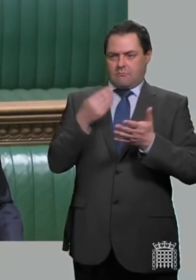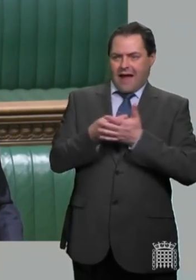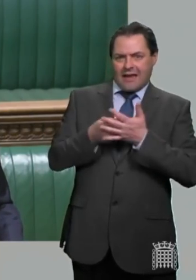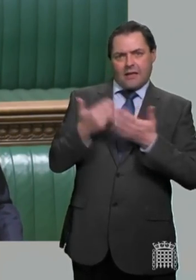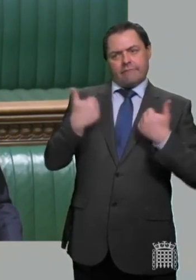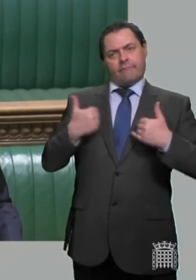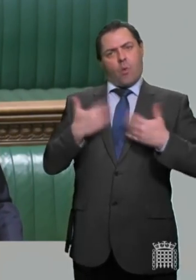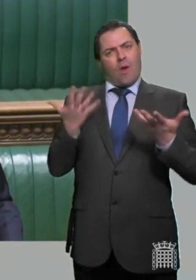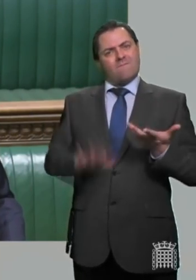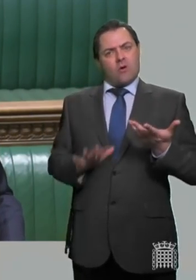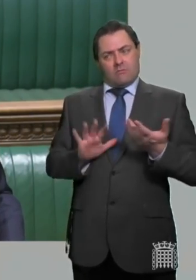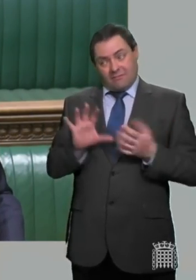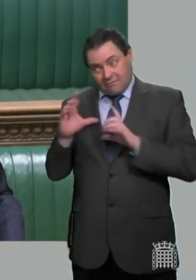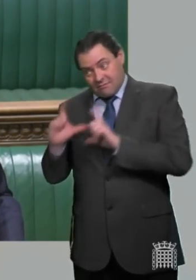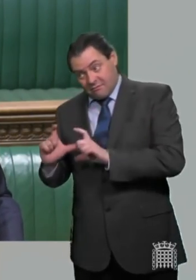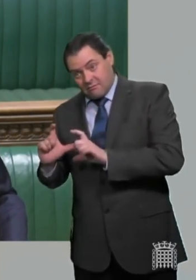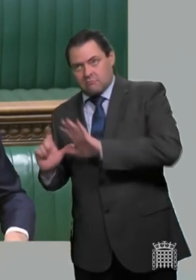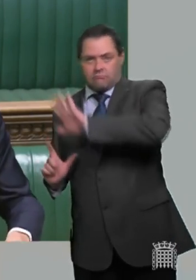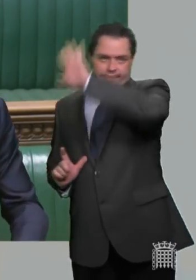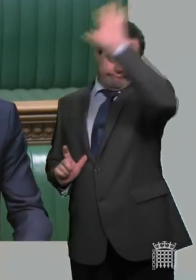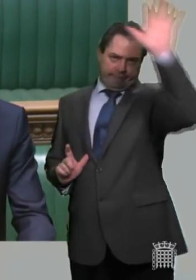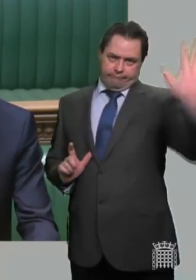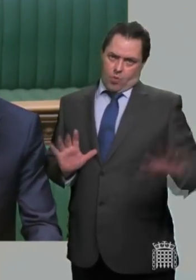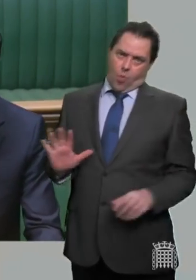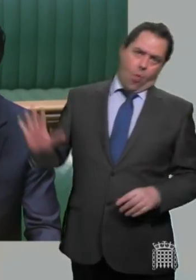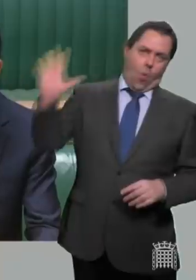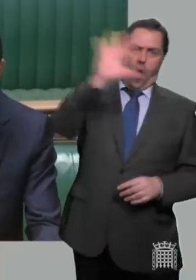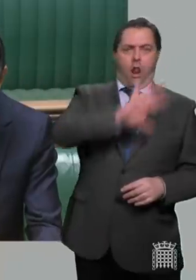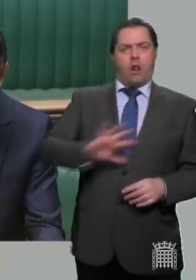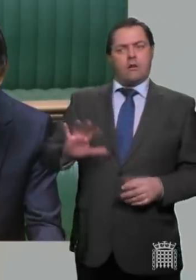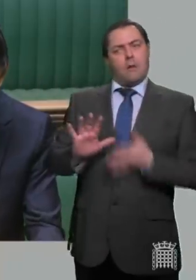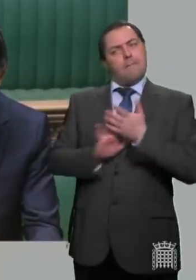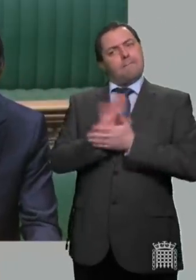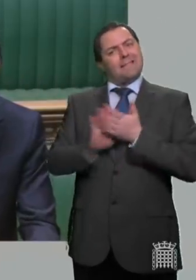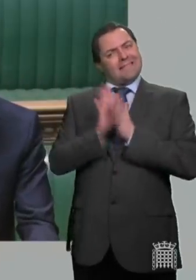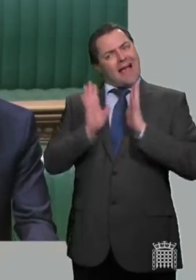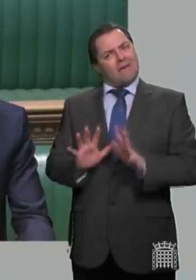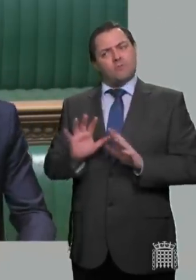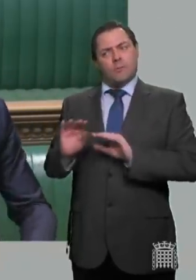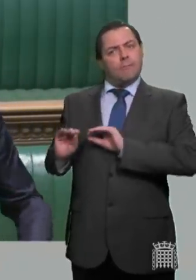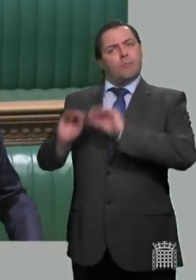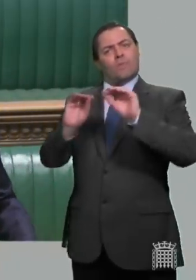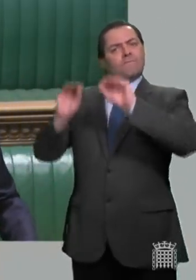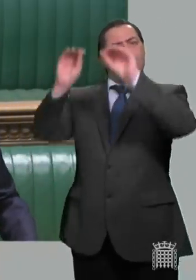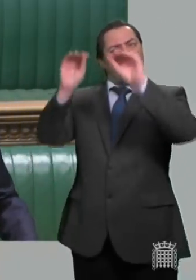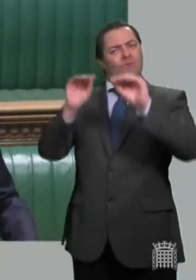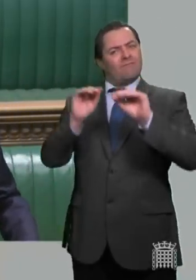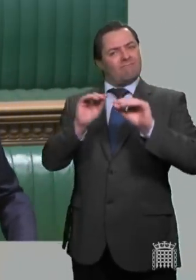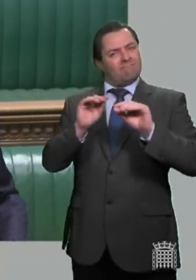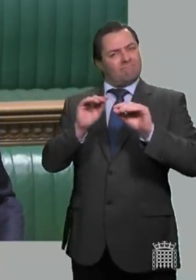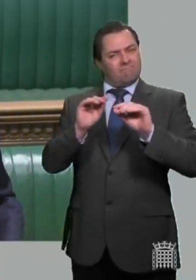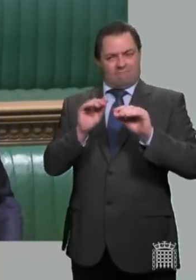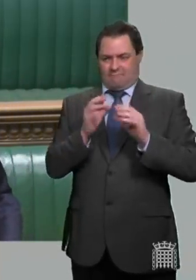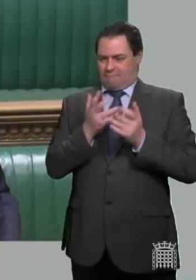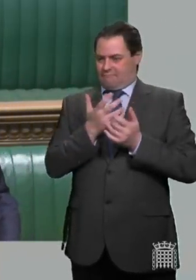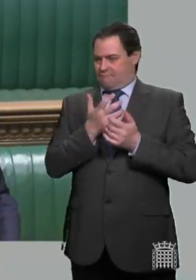level up, that starts with the institutions of economic power. Few institutions are more powerful